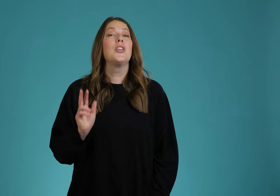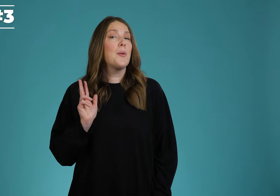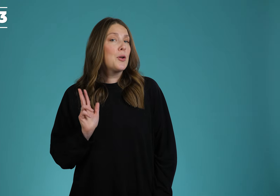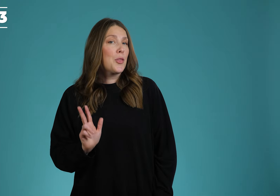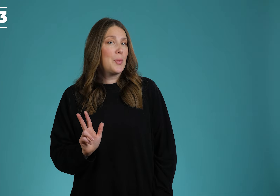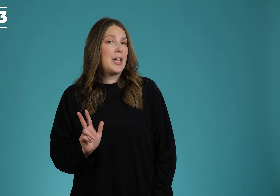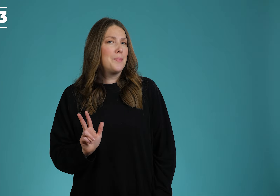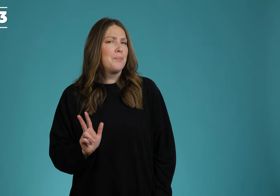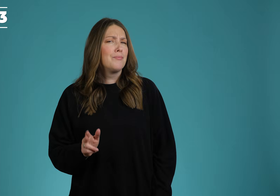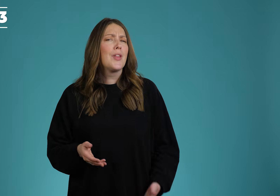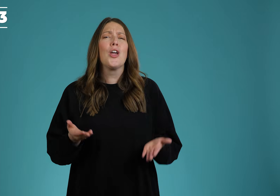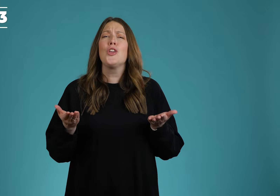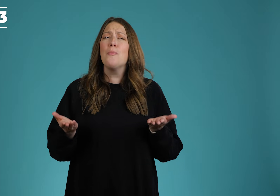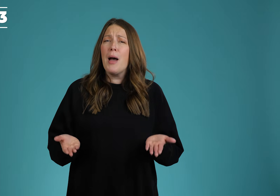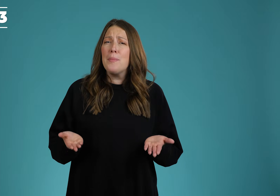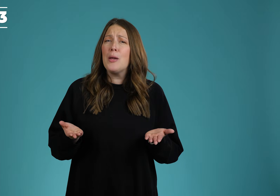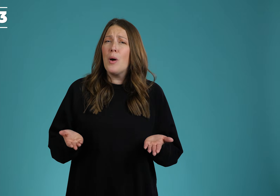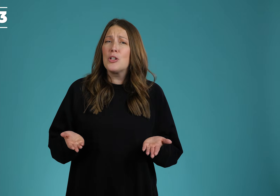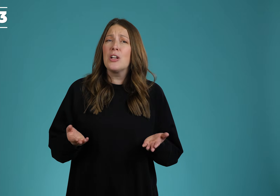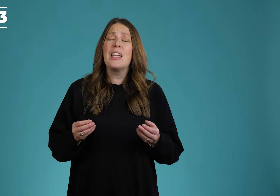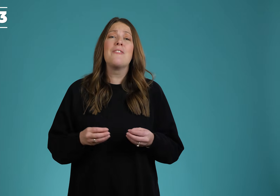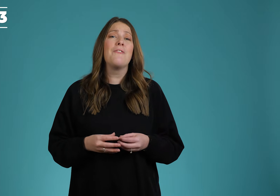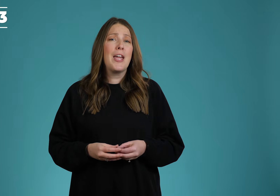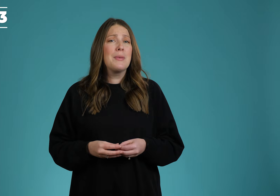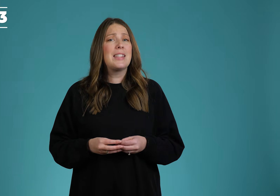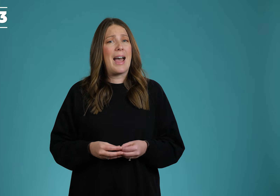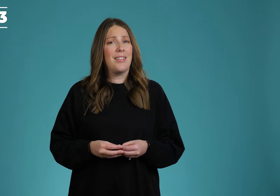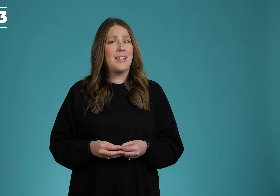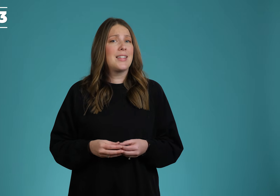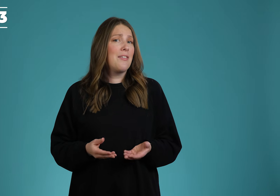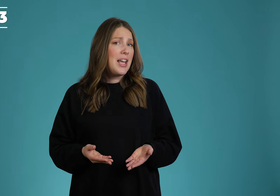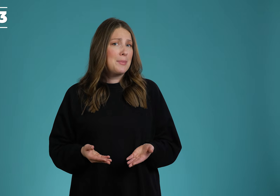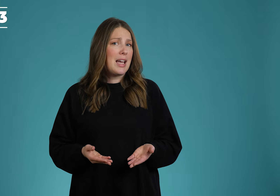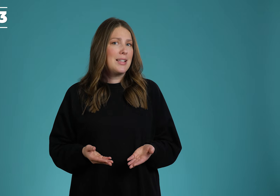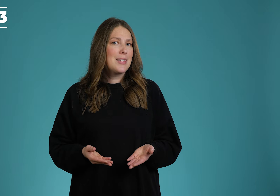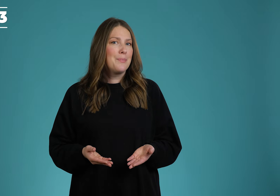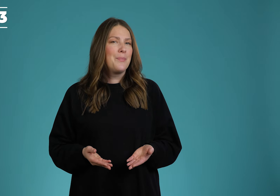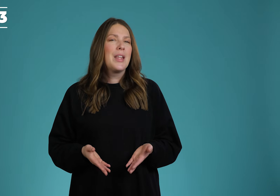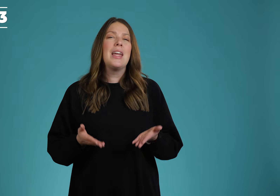Number three, you might be wondering if famous athletes have name signs.